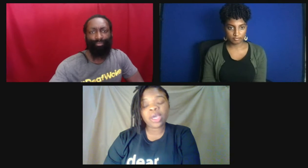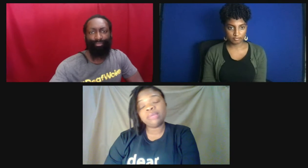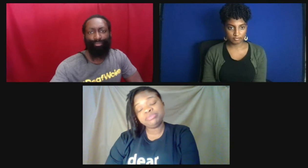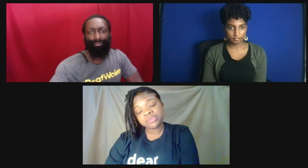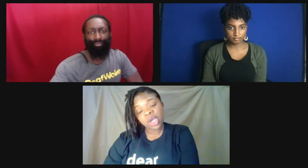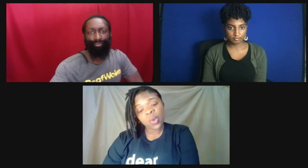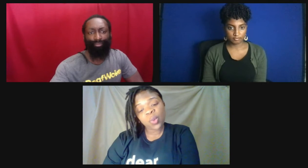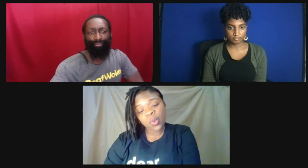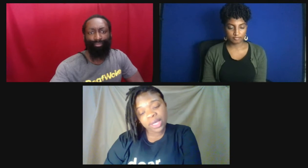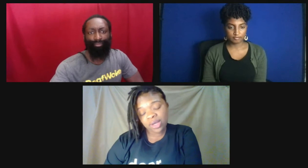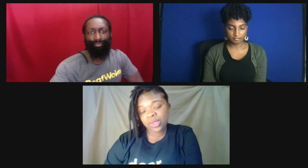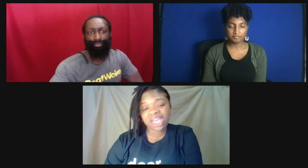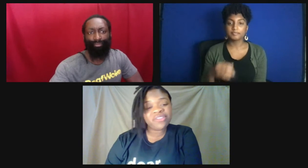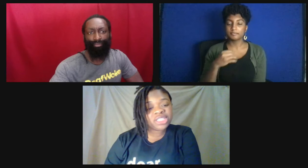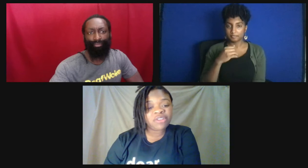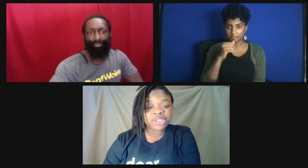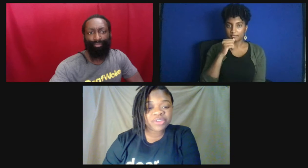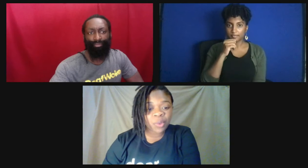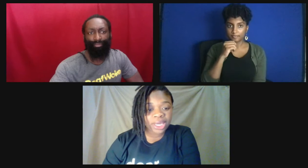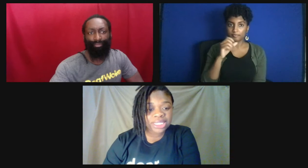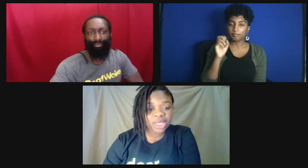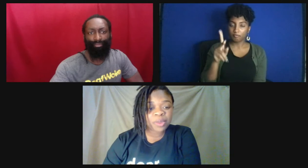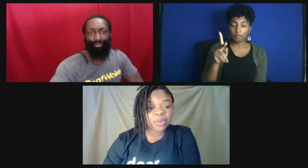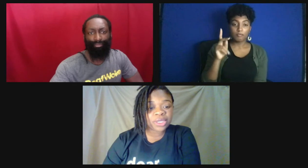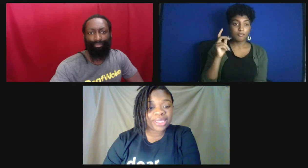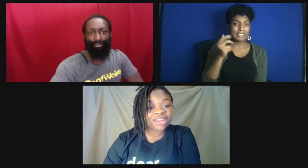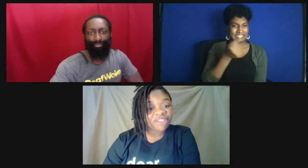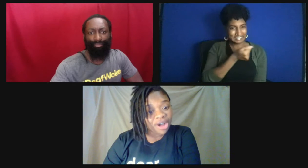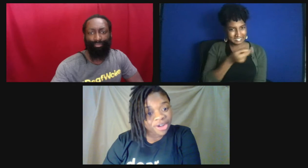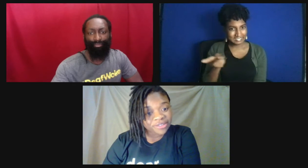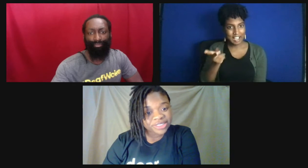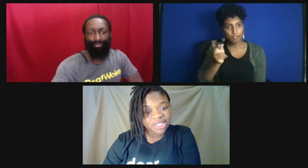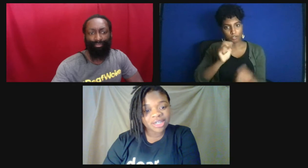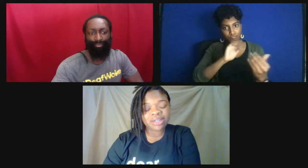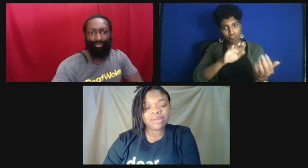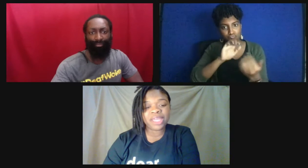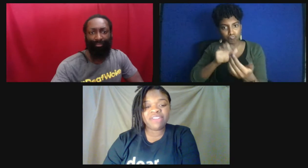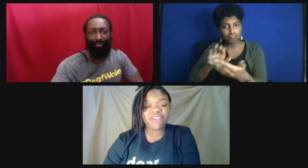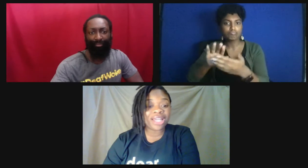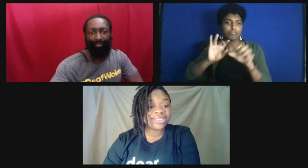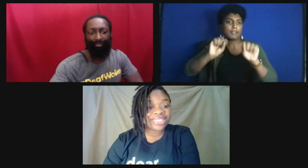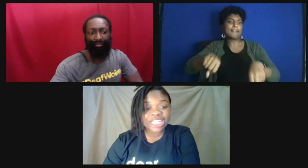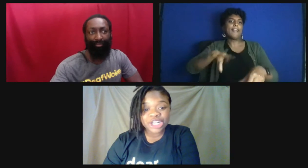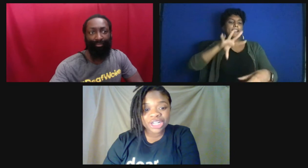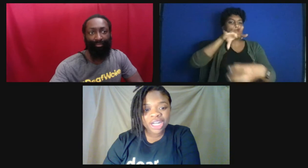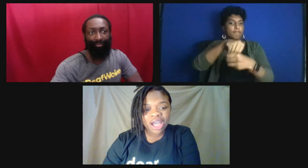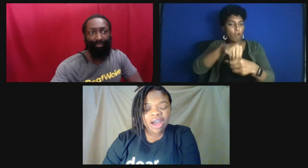Okay, well, we have several different ways that people can get involved they can volunteer